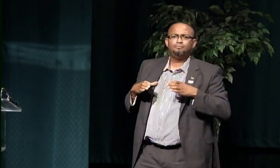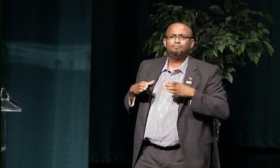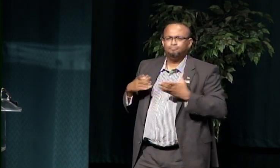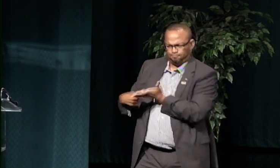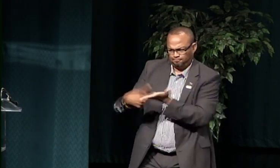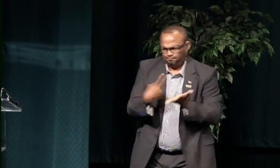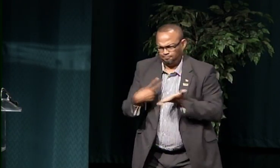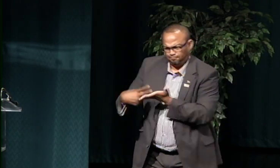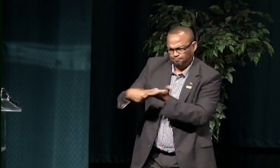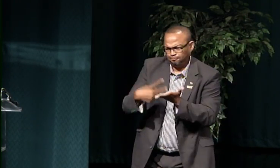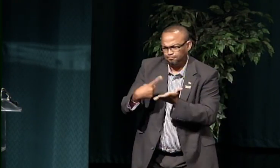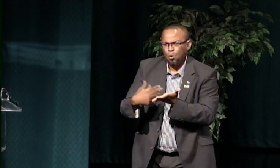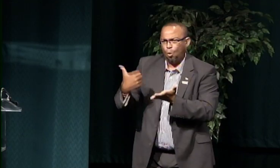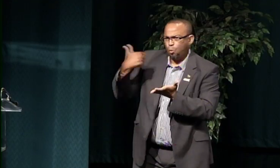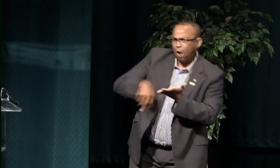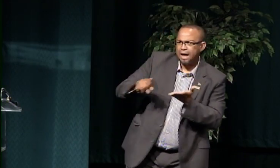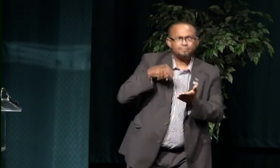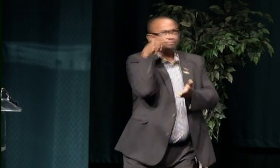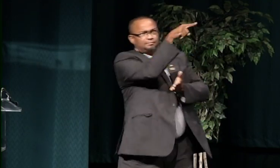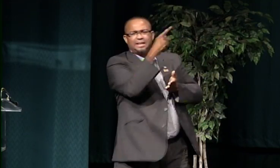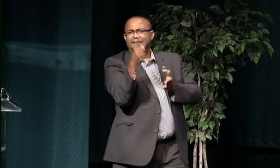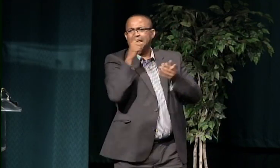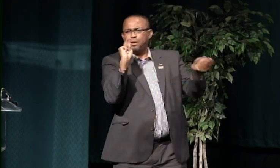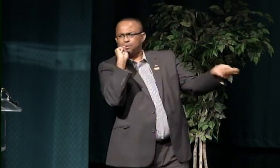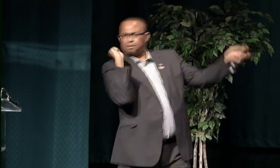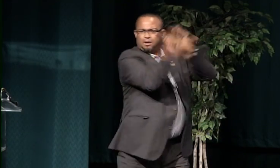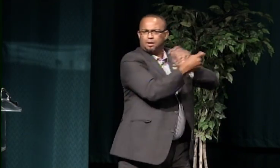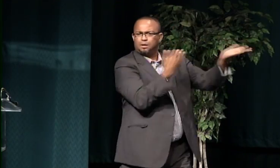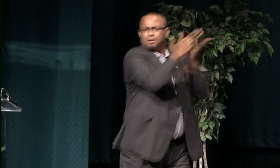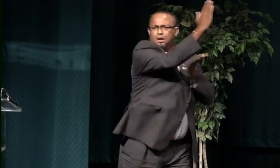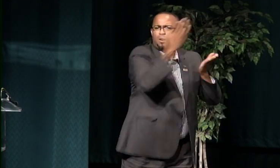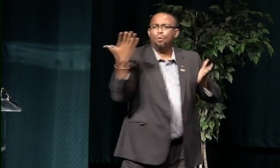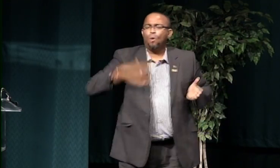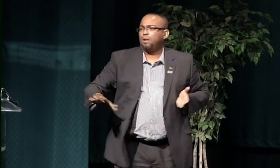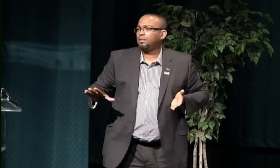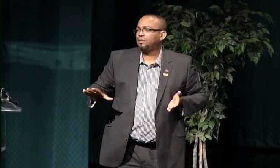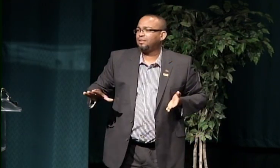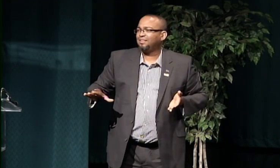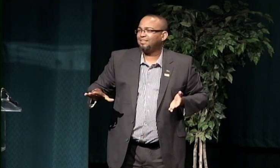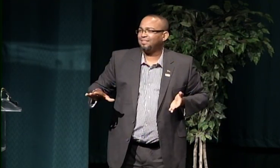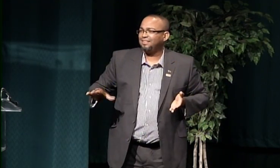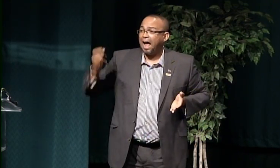We went out into the communities. We provided deaf culture workshops.